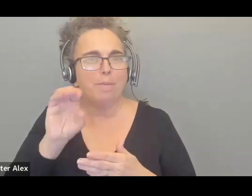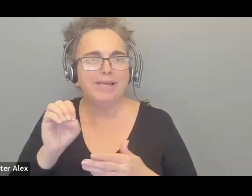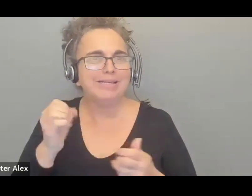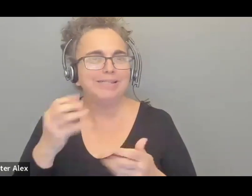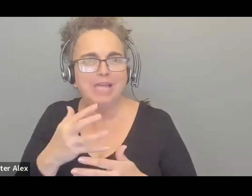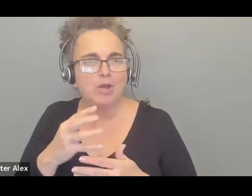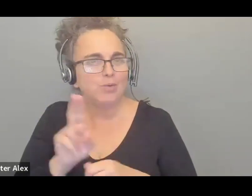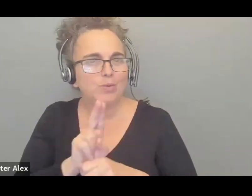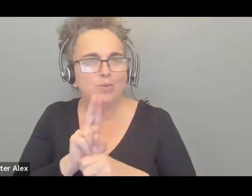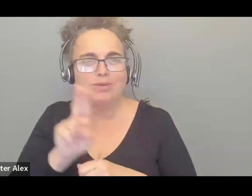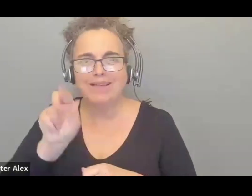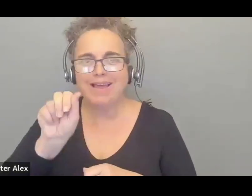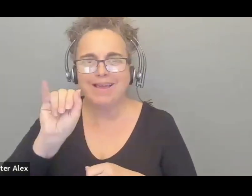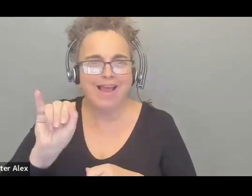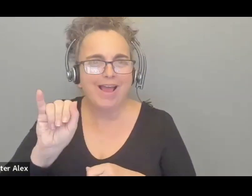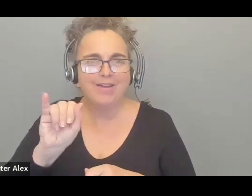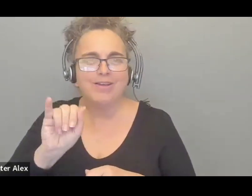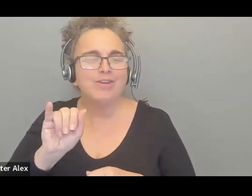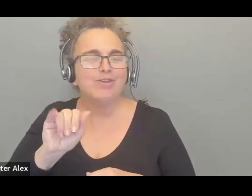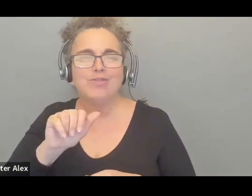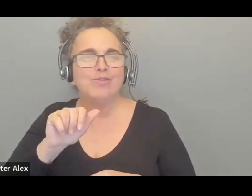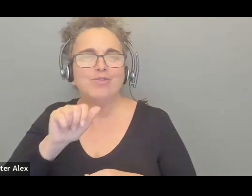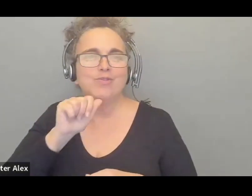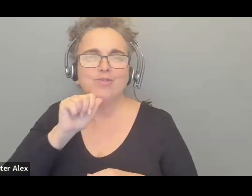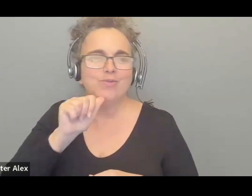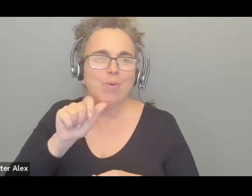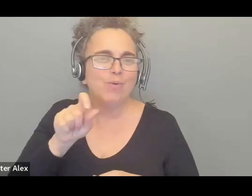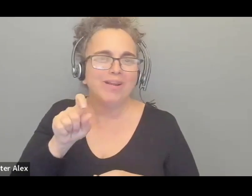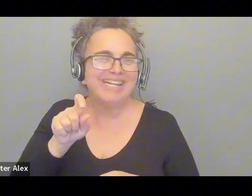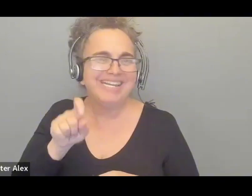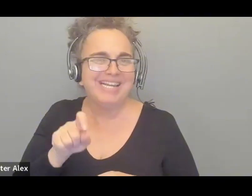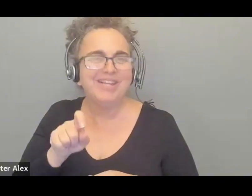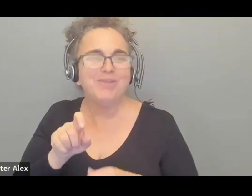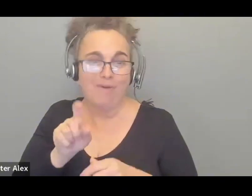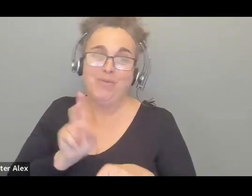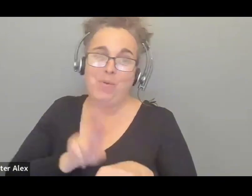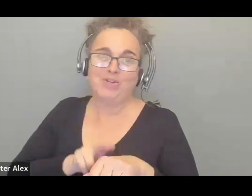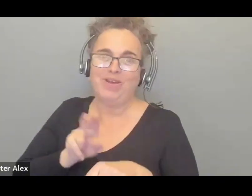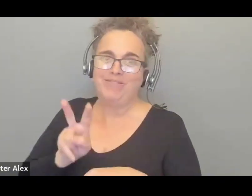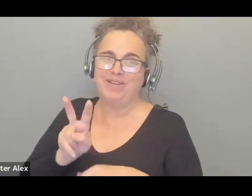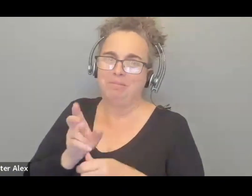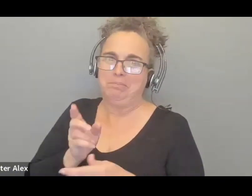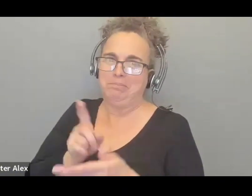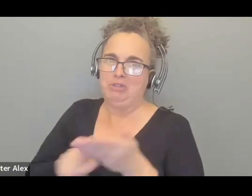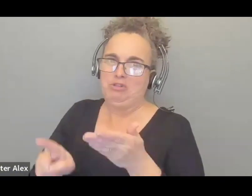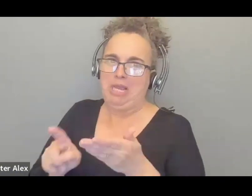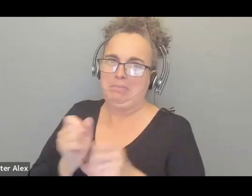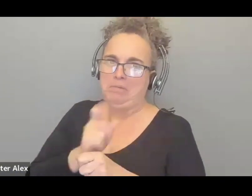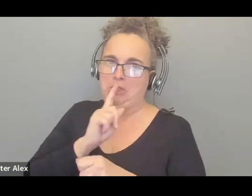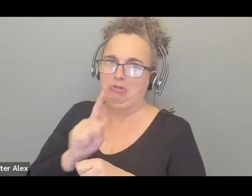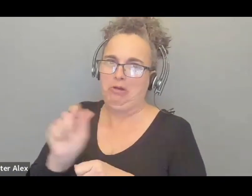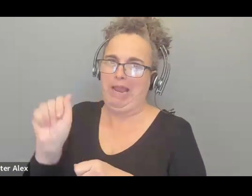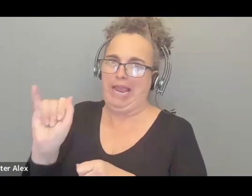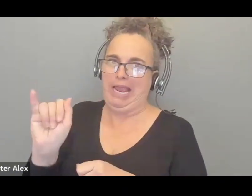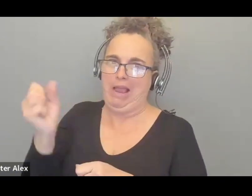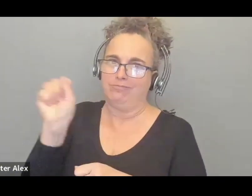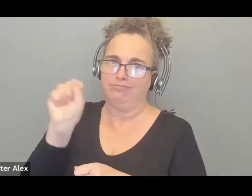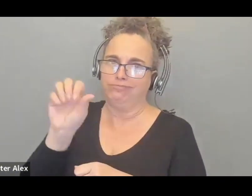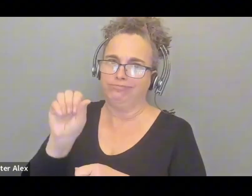Yes, you do need to validate that what it's doing is right. But I feel that